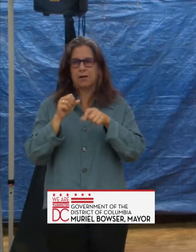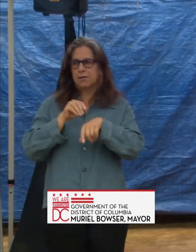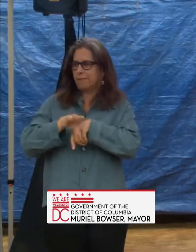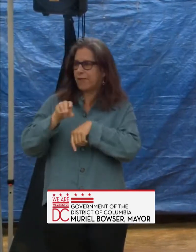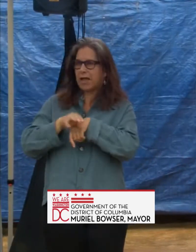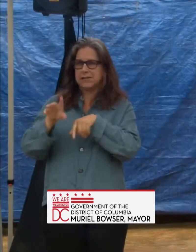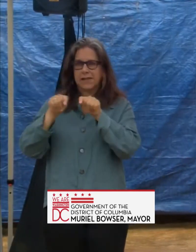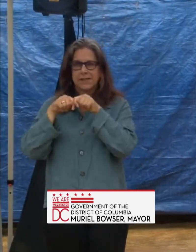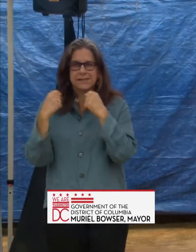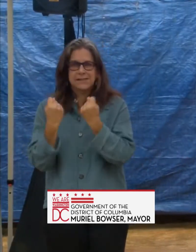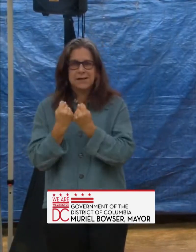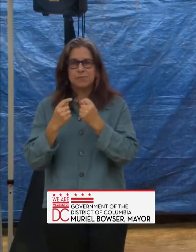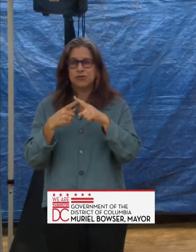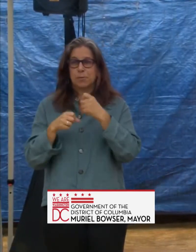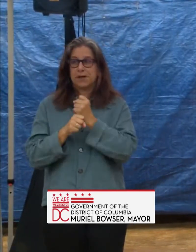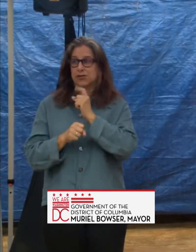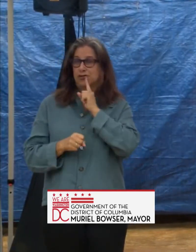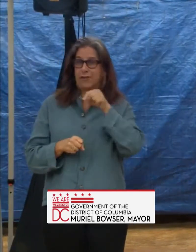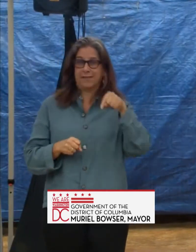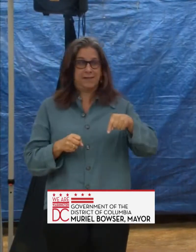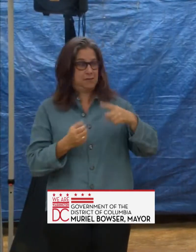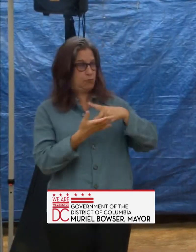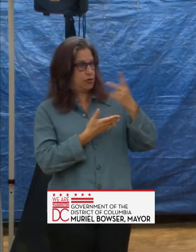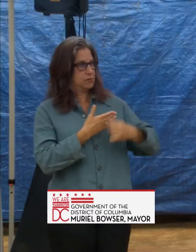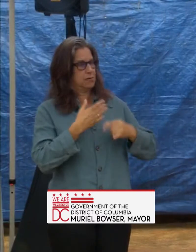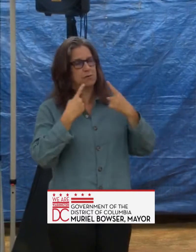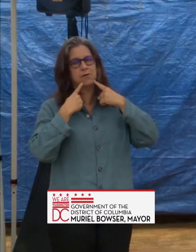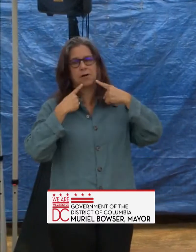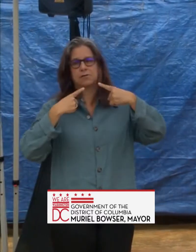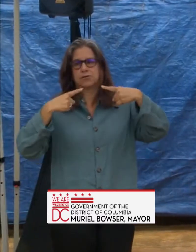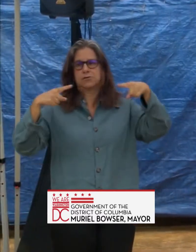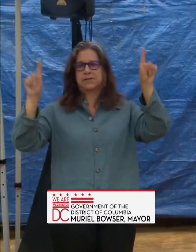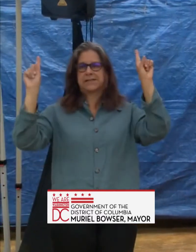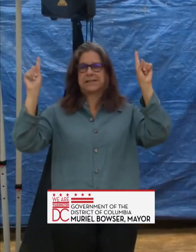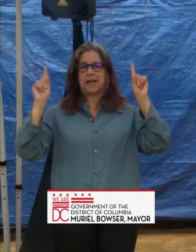WORKS. THE BUILDING WILL INCLUDE 45 FAMILY UNITS.